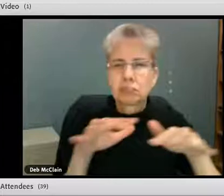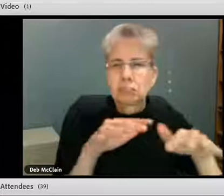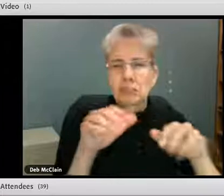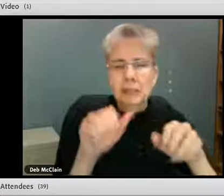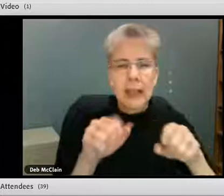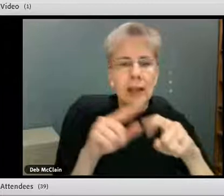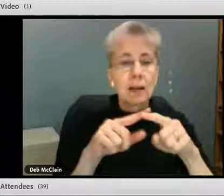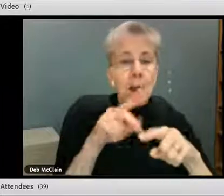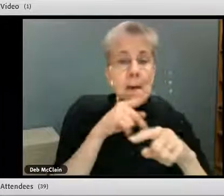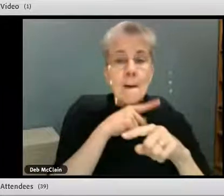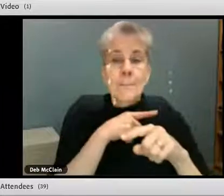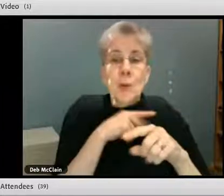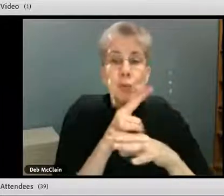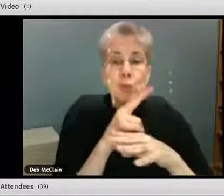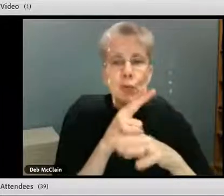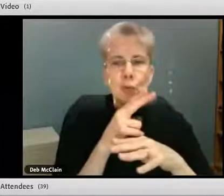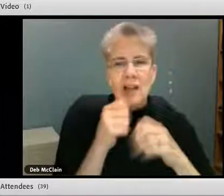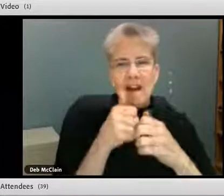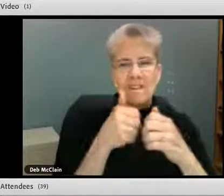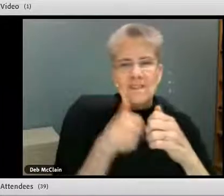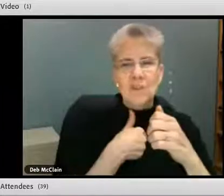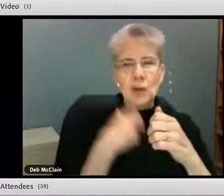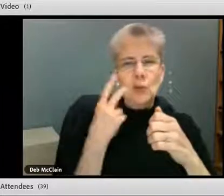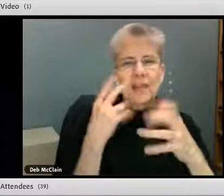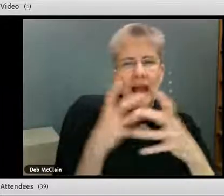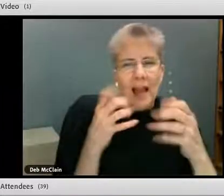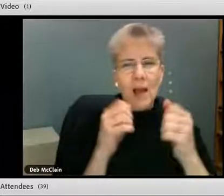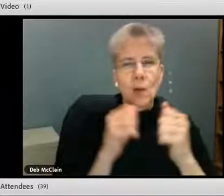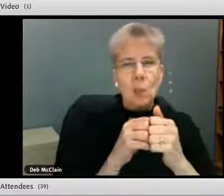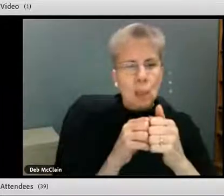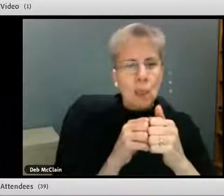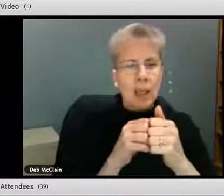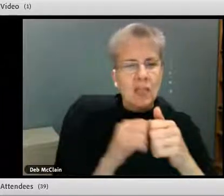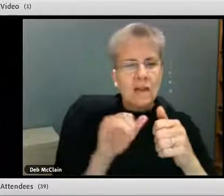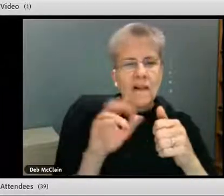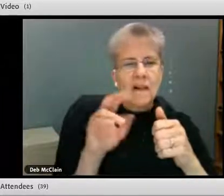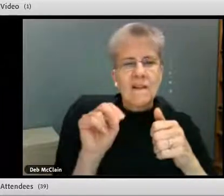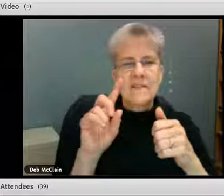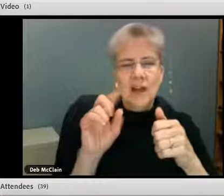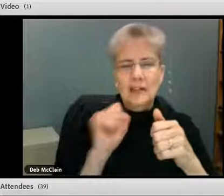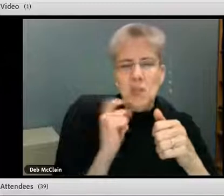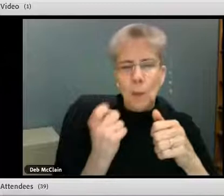Personal, you'll see that a lot with fonts. And we'll talk about fonts a little bit later. You'll want to avoid that.